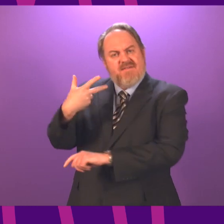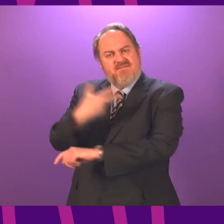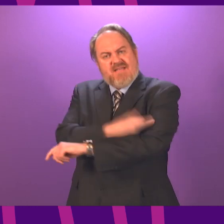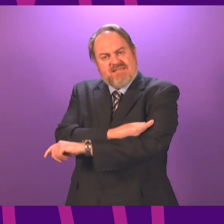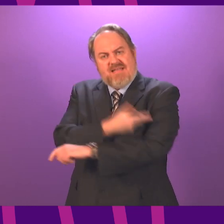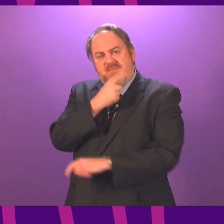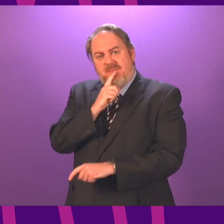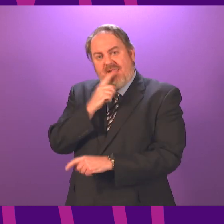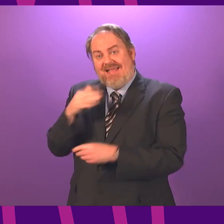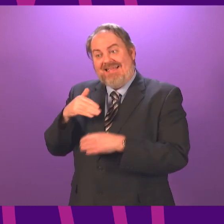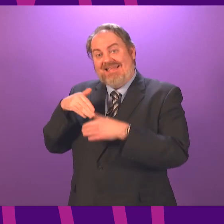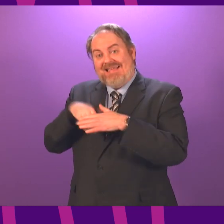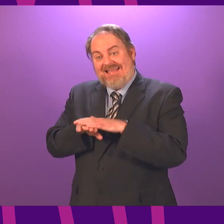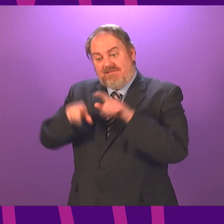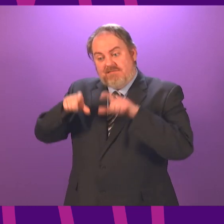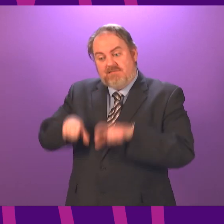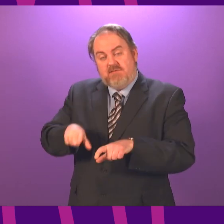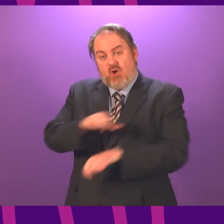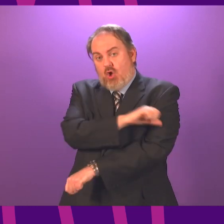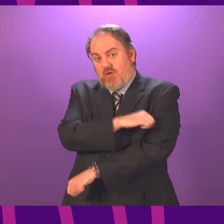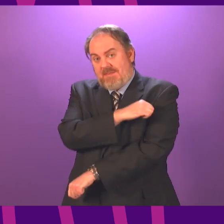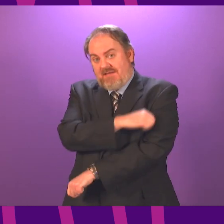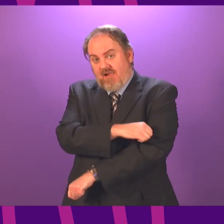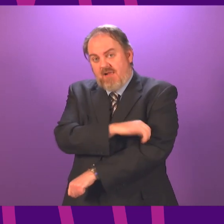classed as long-term patients but who are in for prolonged assessment of conditions